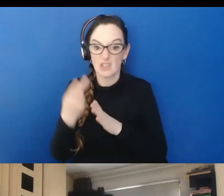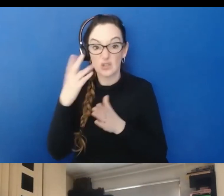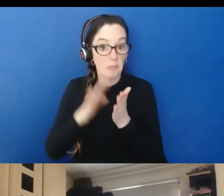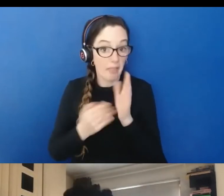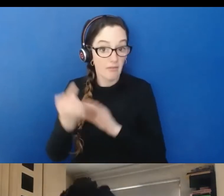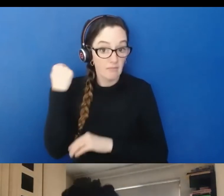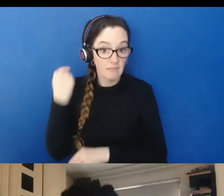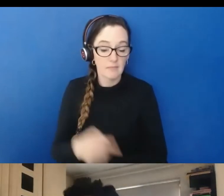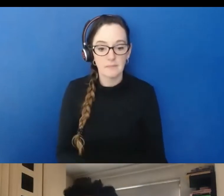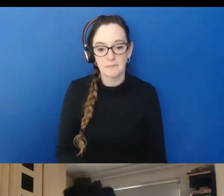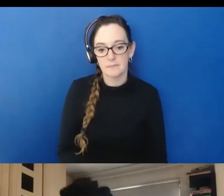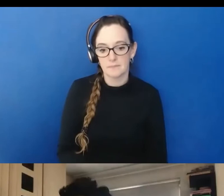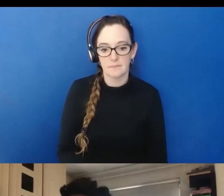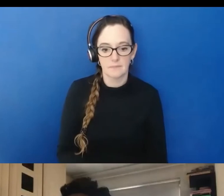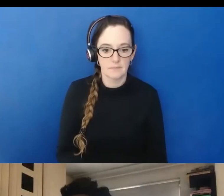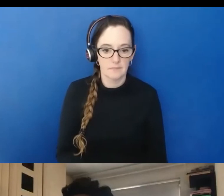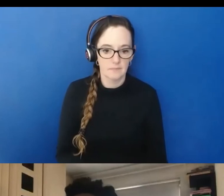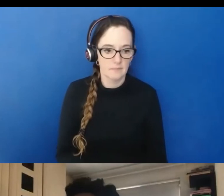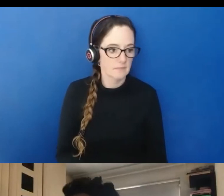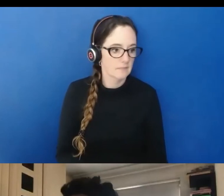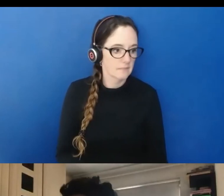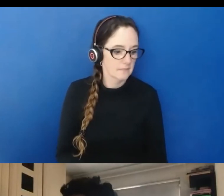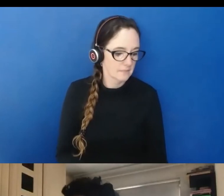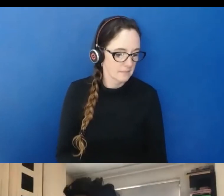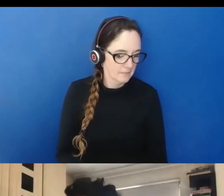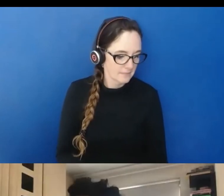Thank you and sorry that was my mum phoning my mobile which was not on